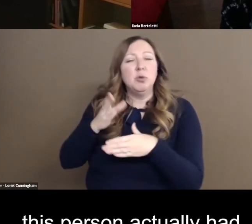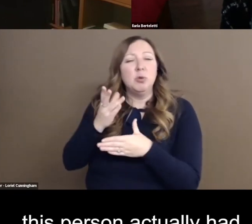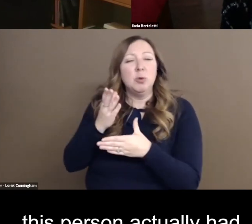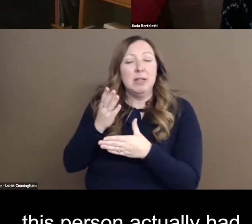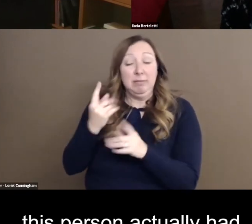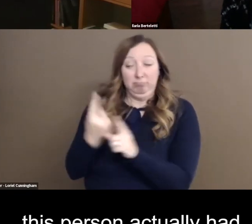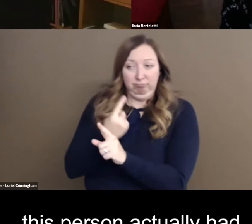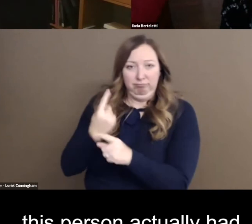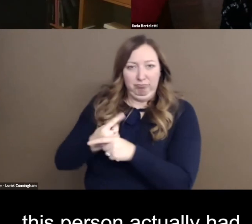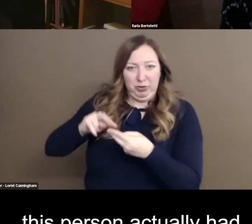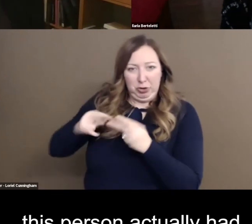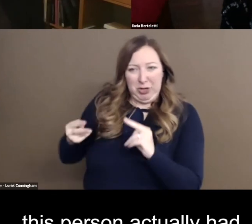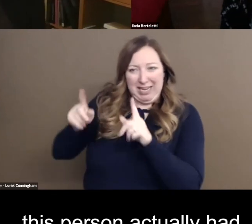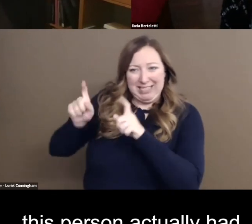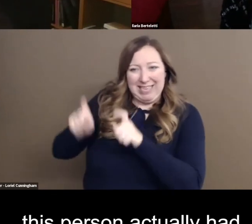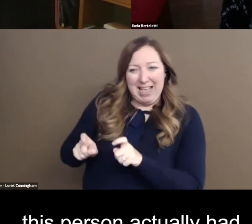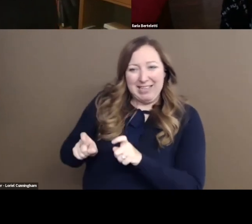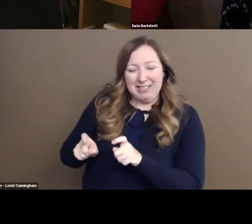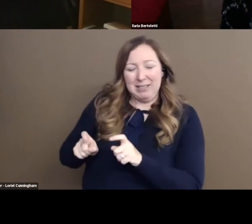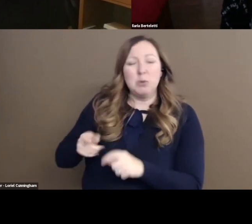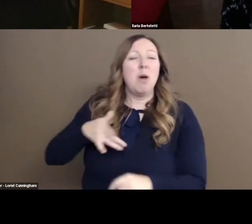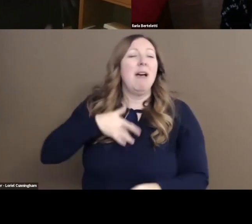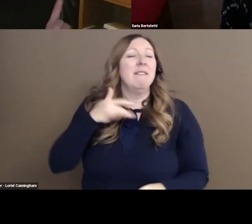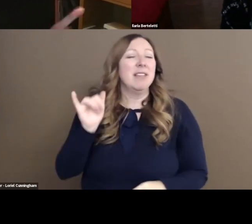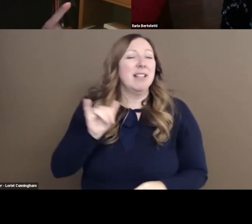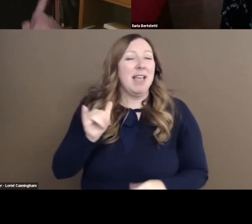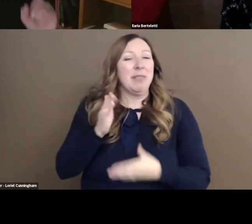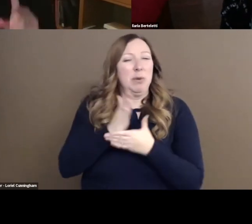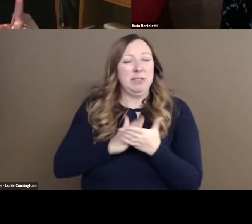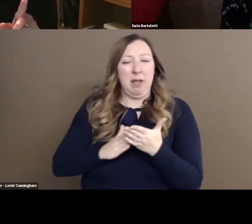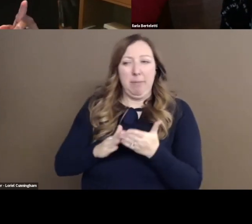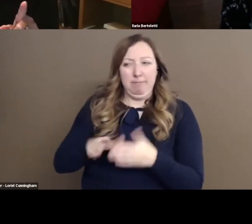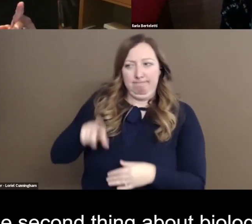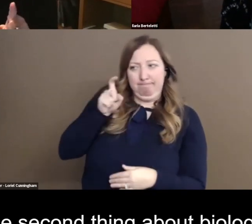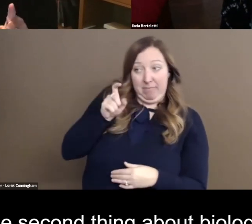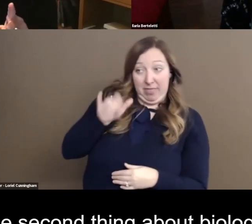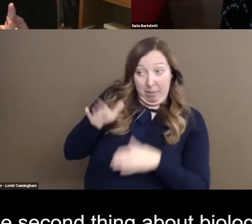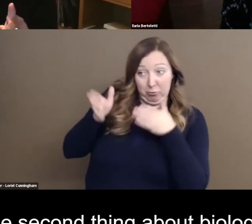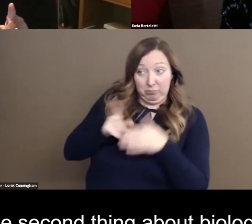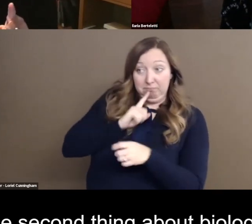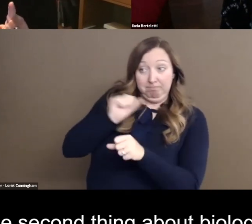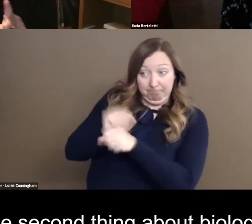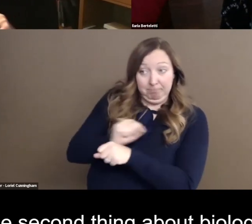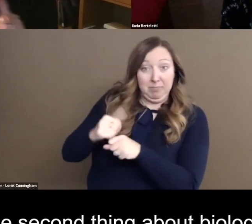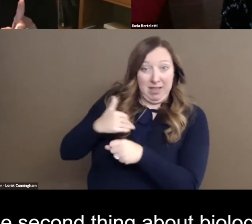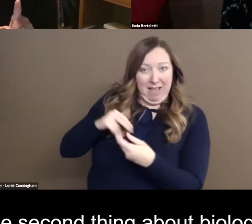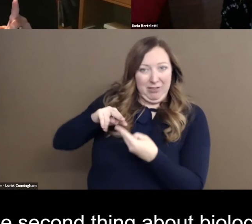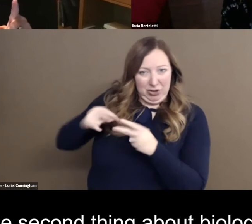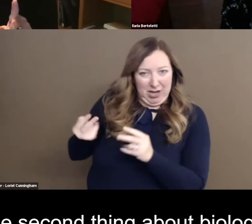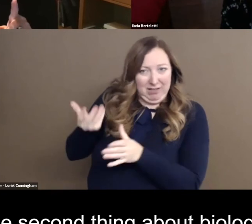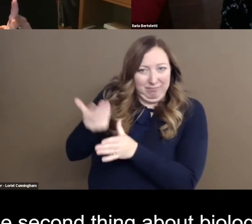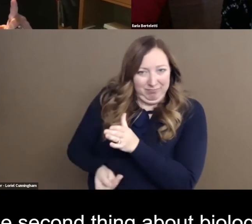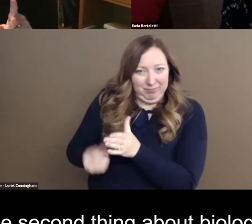actually had um had williams syndrome so that's number one the second thing about